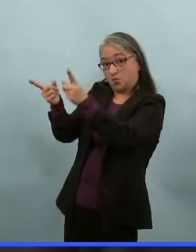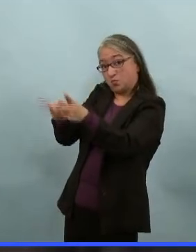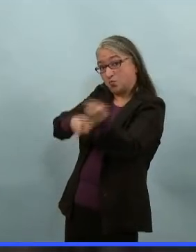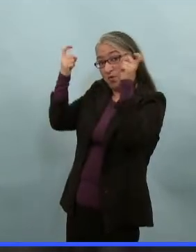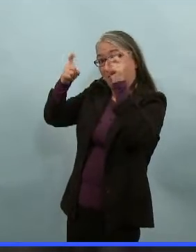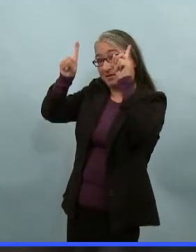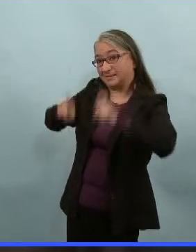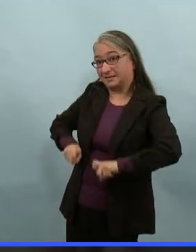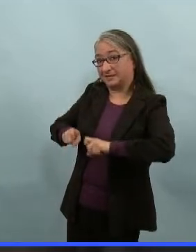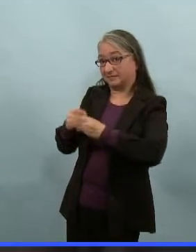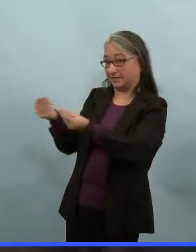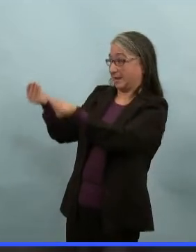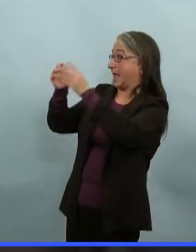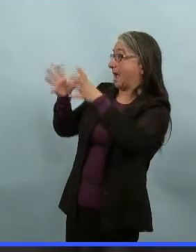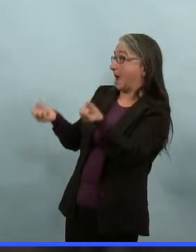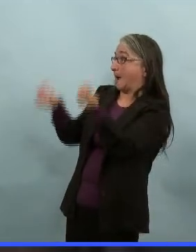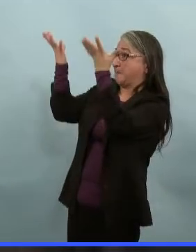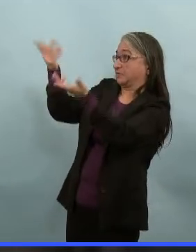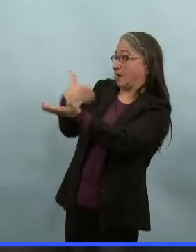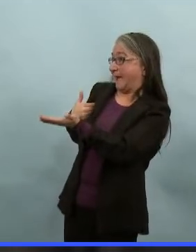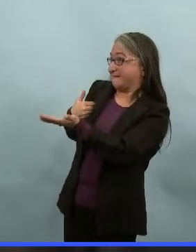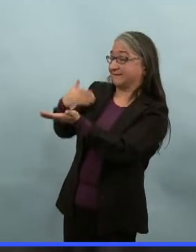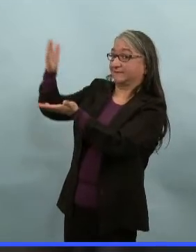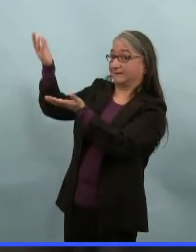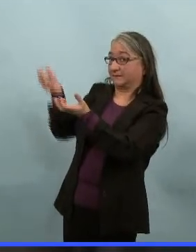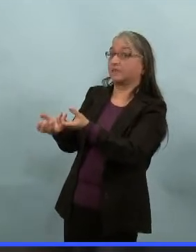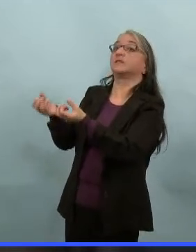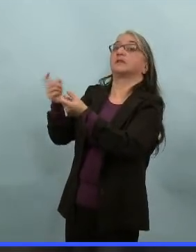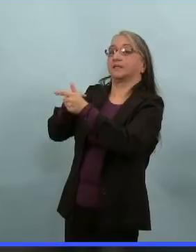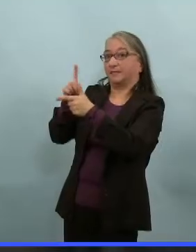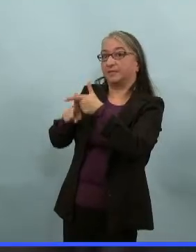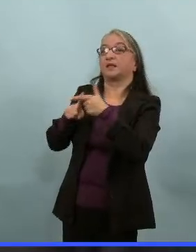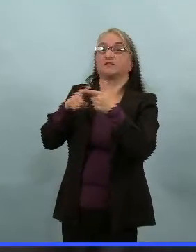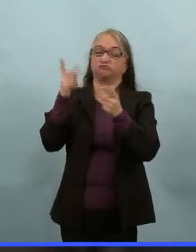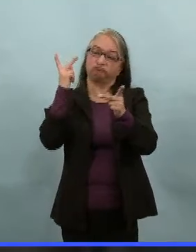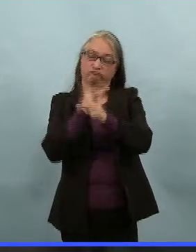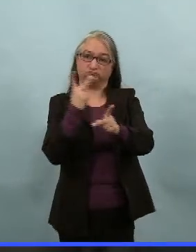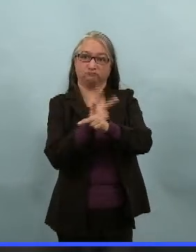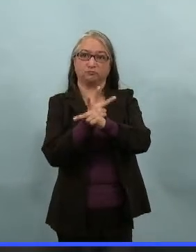that's how we've operationalized them now with another supply coming in we have to see exactly